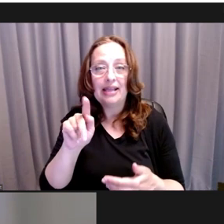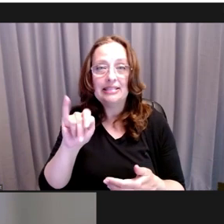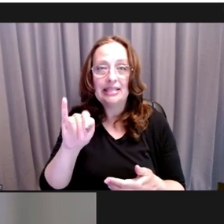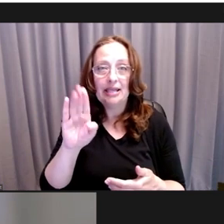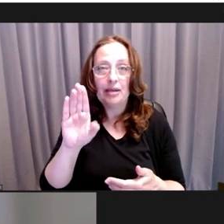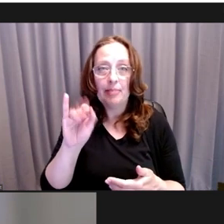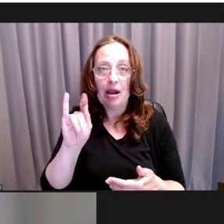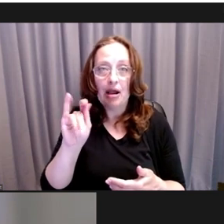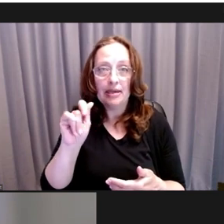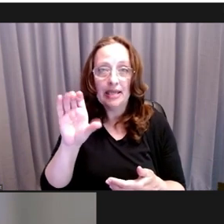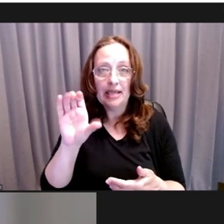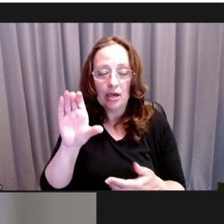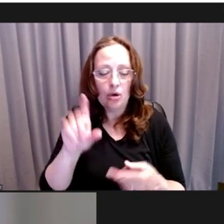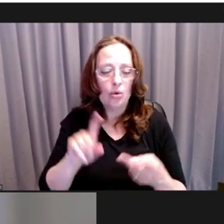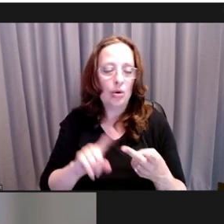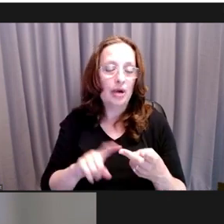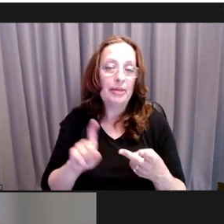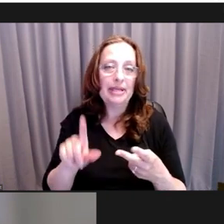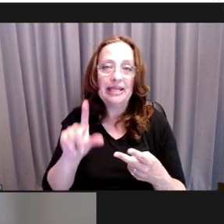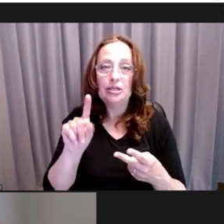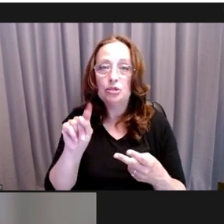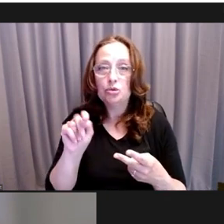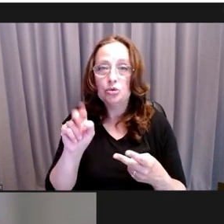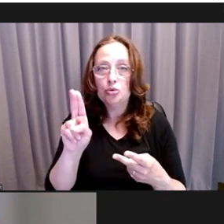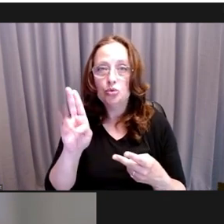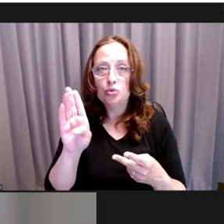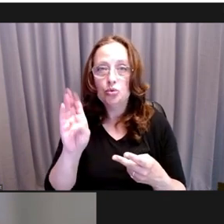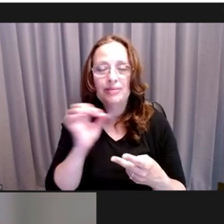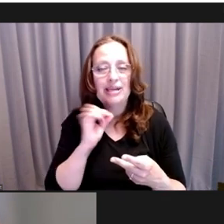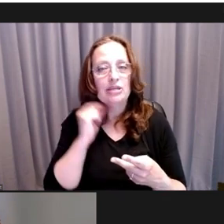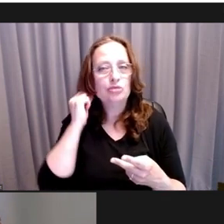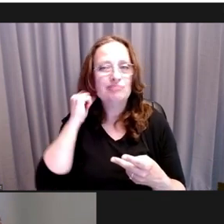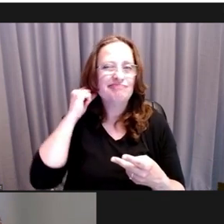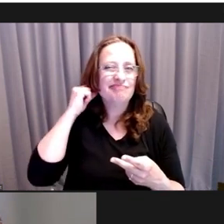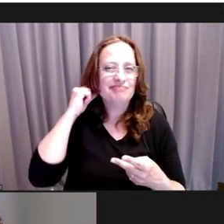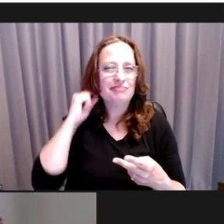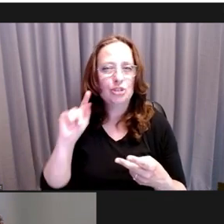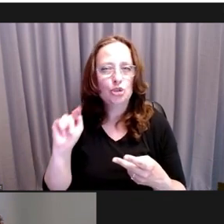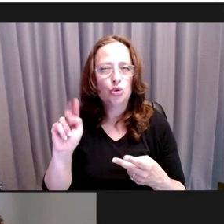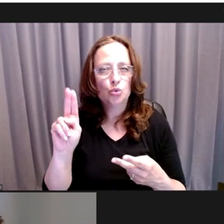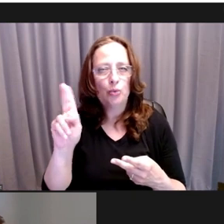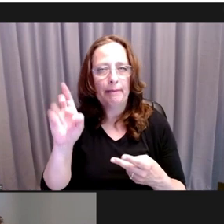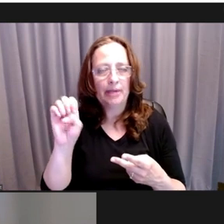Whatever the issue. But we want to be aggressive, especially during that sort of critical period of